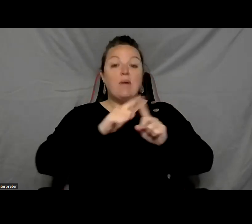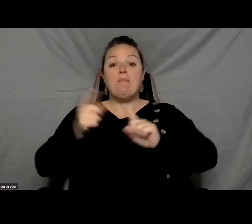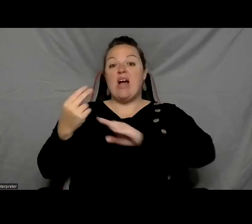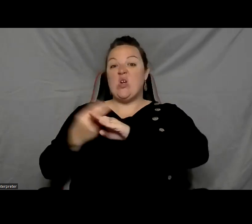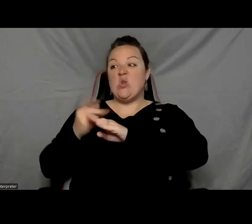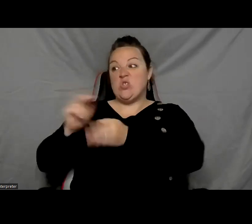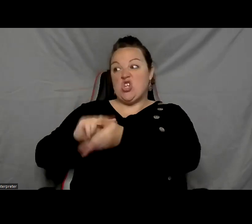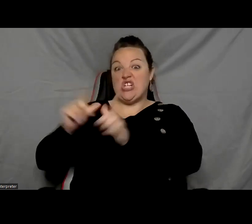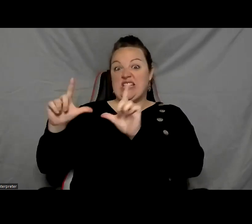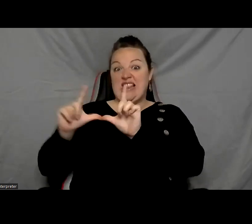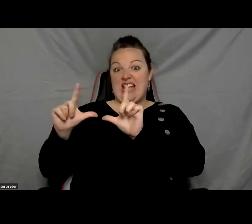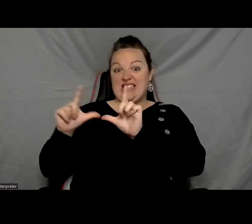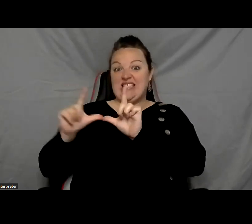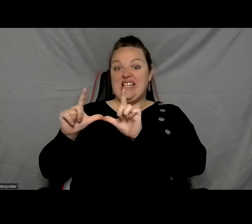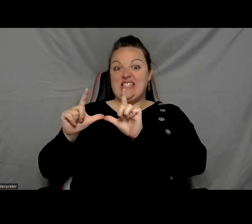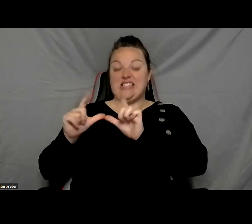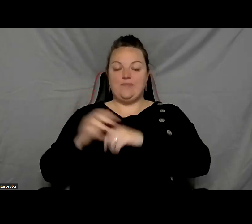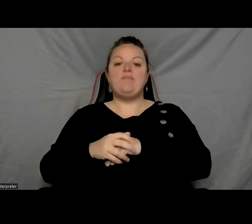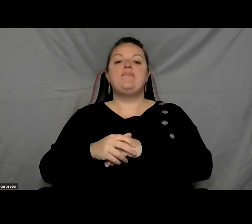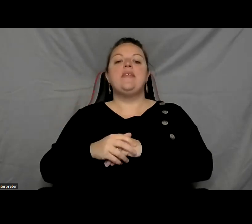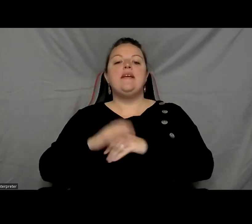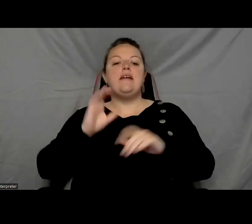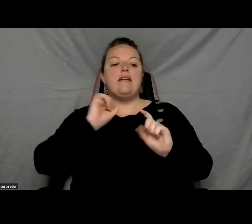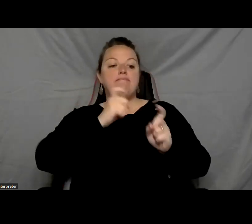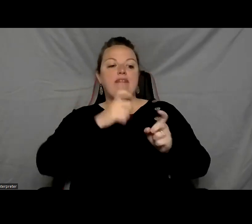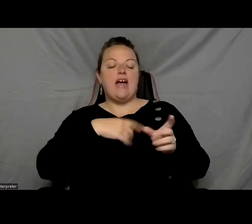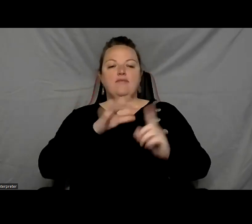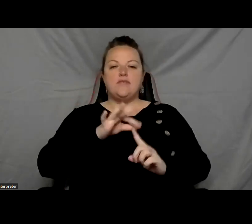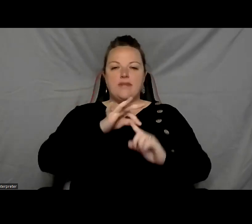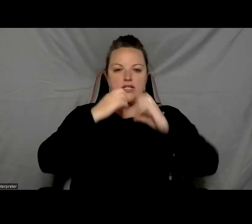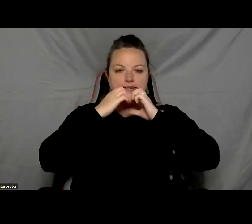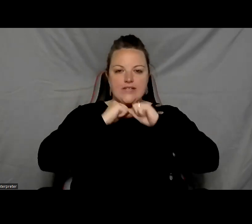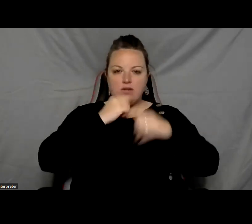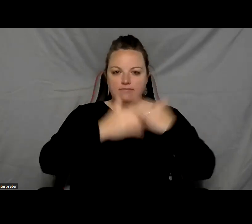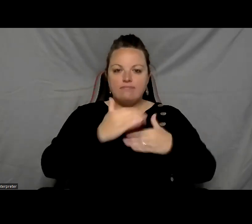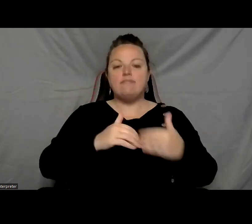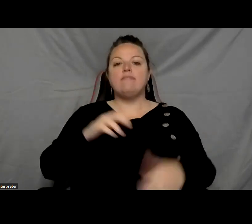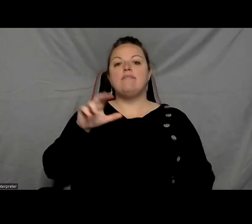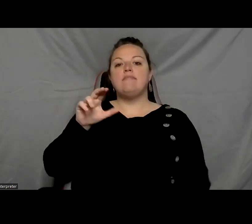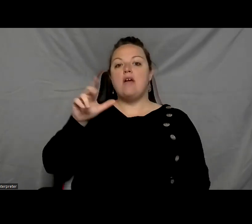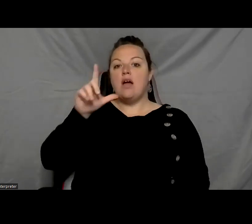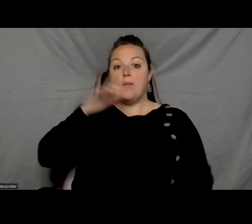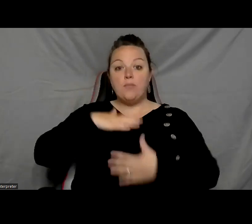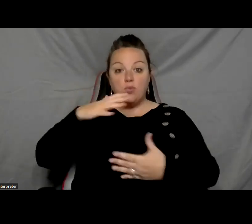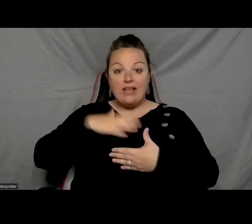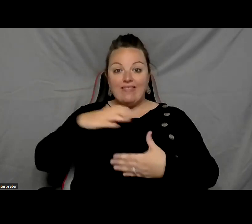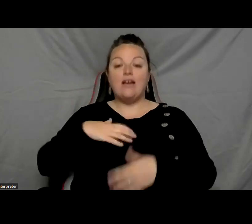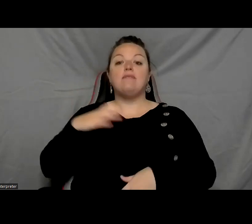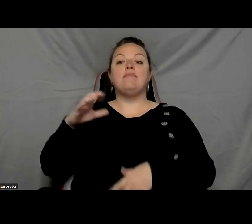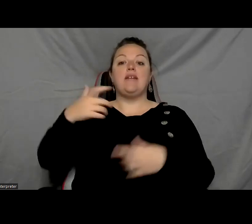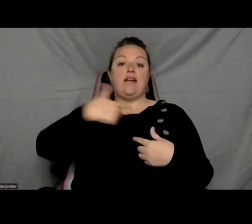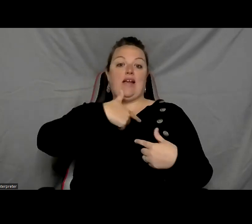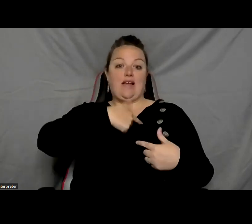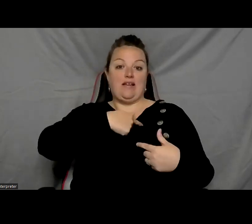delegated to perform specialized care procedures. So nebulizer treatments, catheter care, injections,